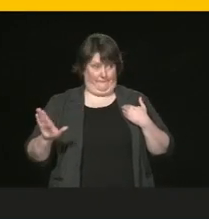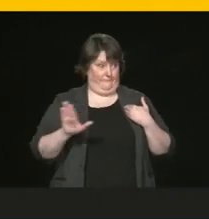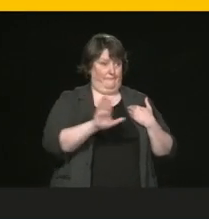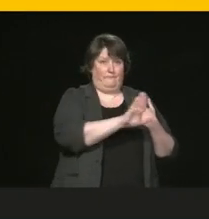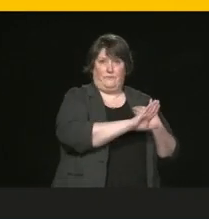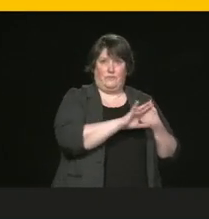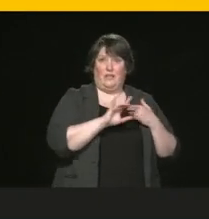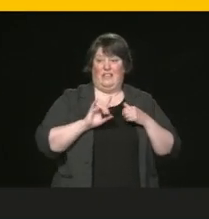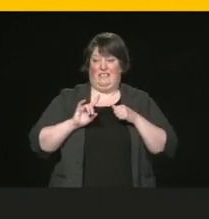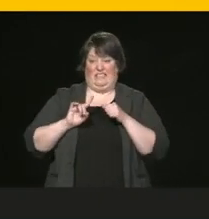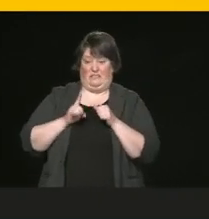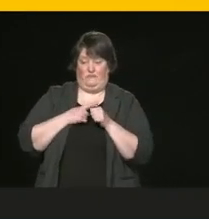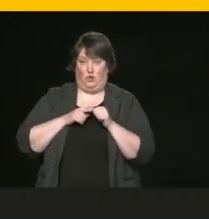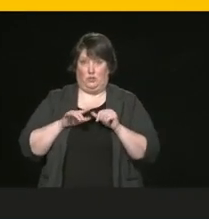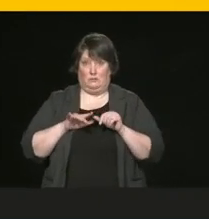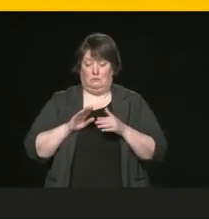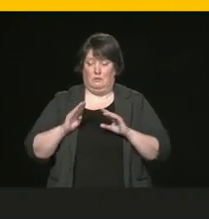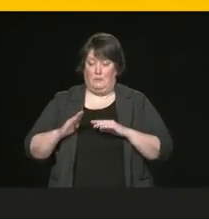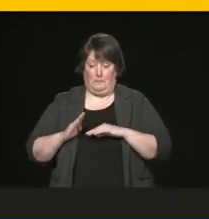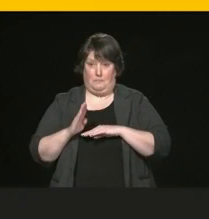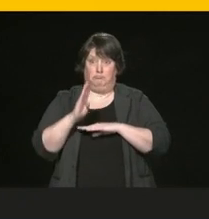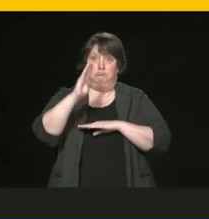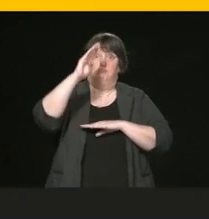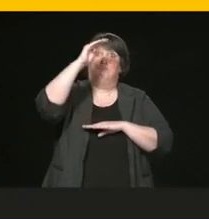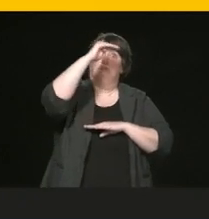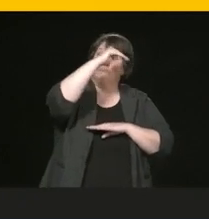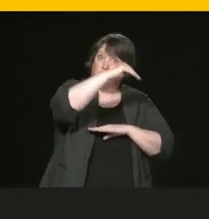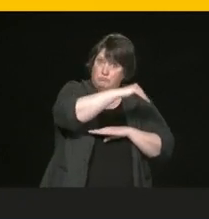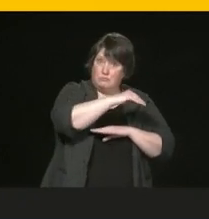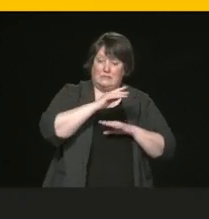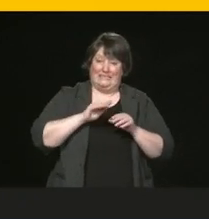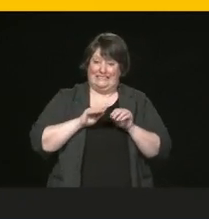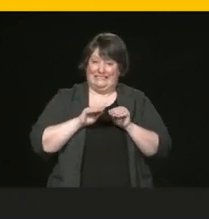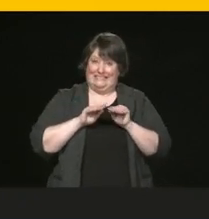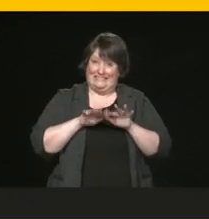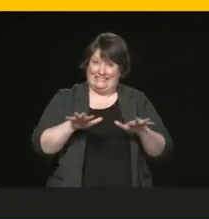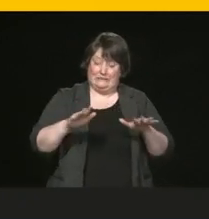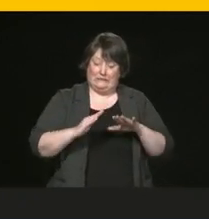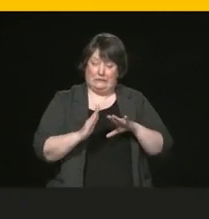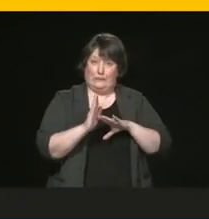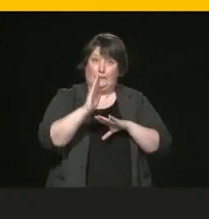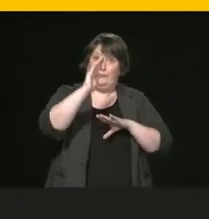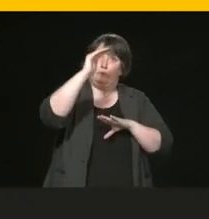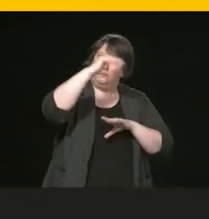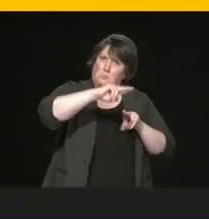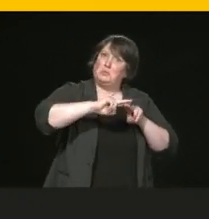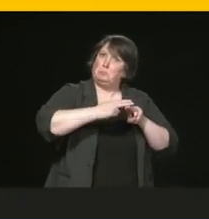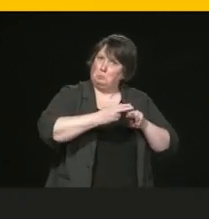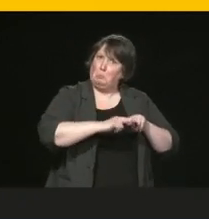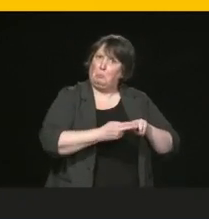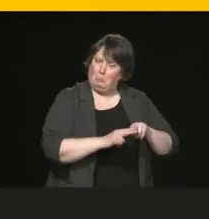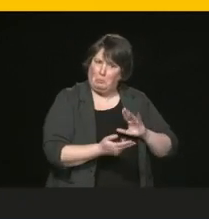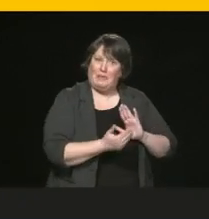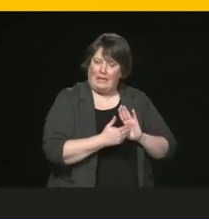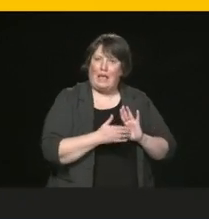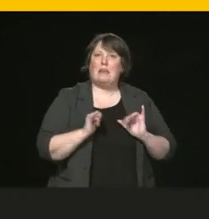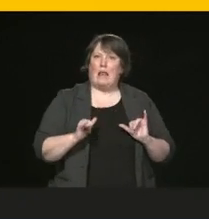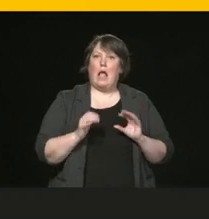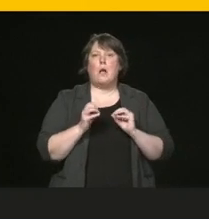YOU ARE IN THE COUNTRY, WE NEED TO GET THROUGH THIS FIRST WAVE